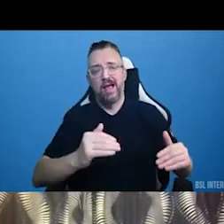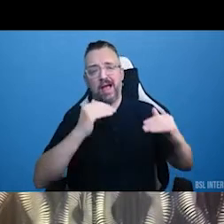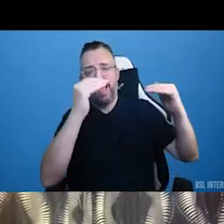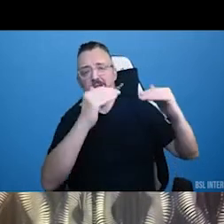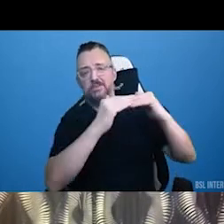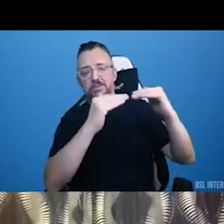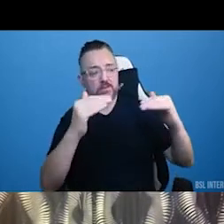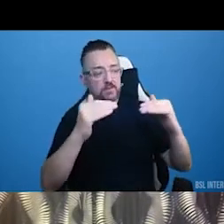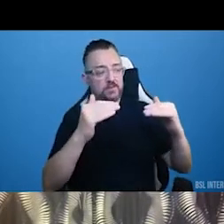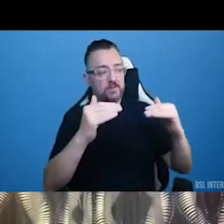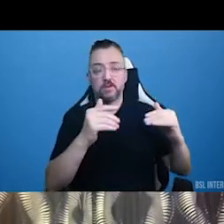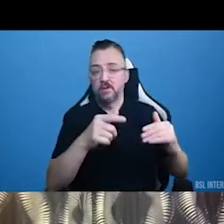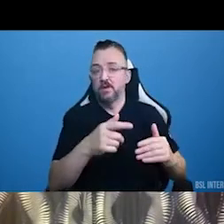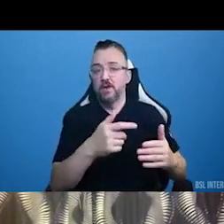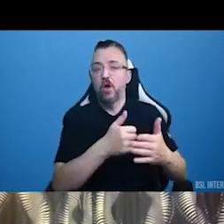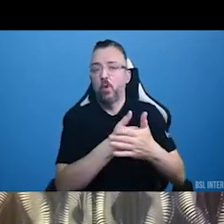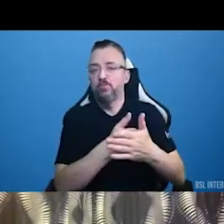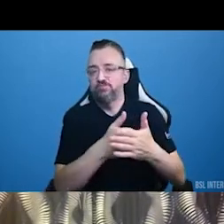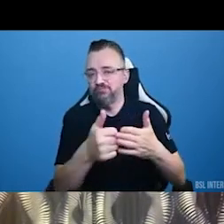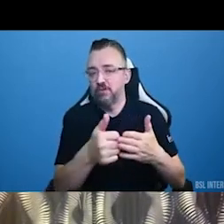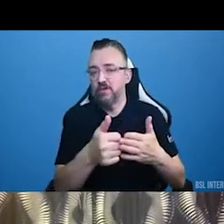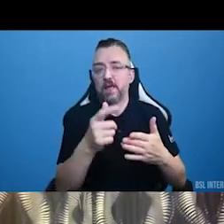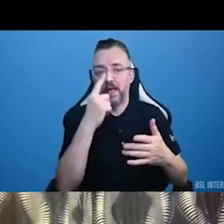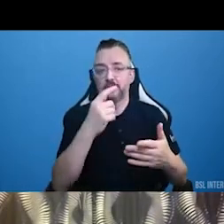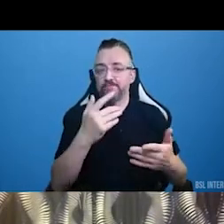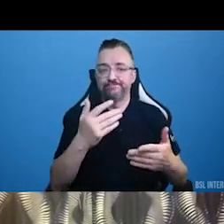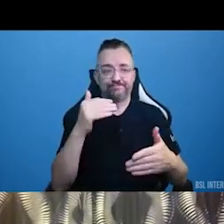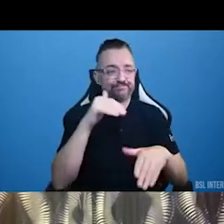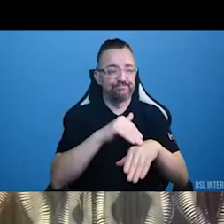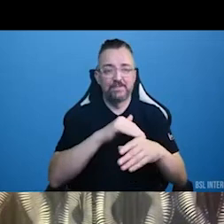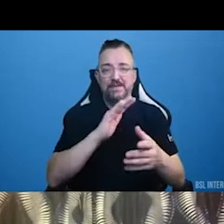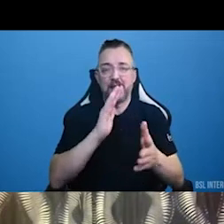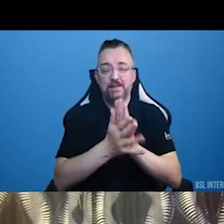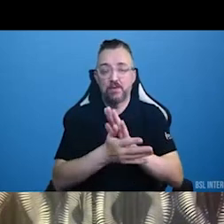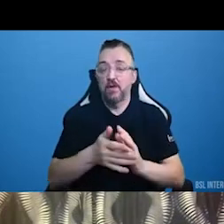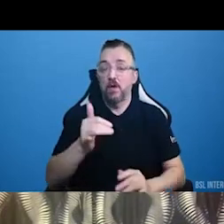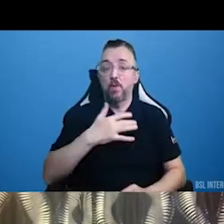So that's a kind of conventional practice that accepts doing environmental damage. But if we can kick this to the right-hand side